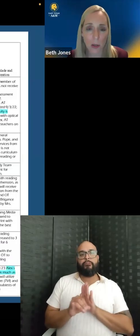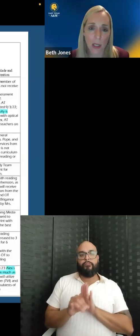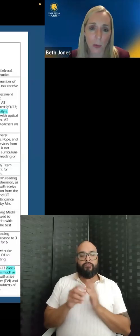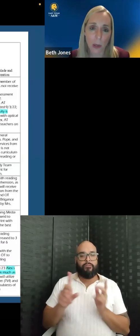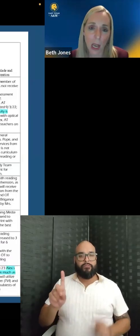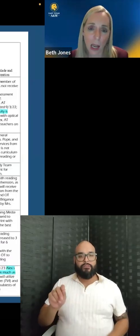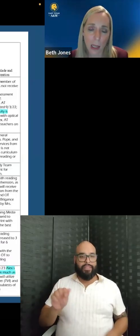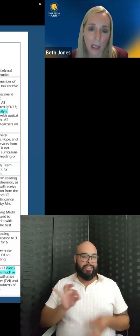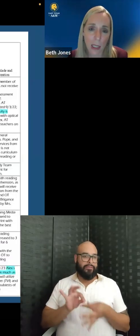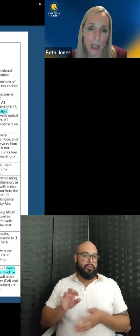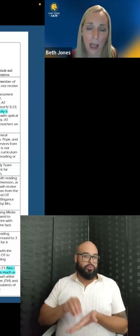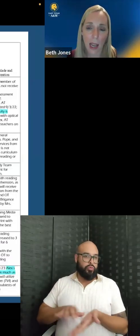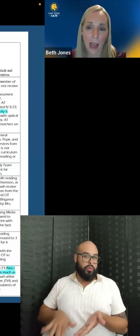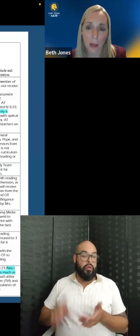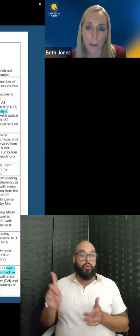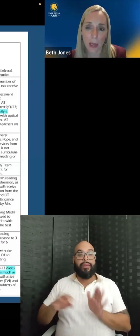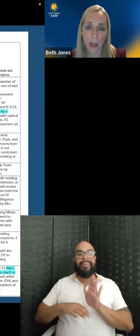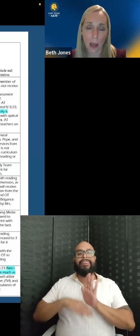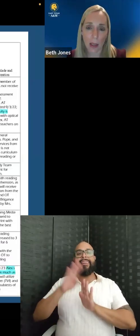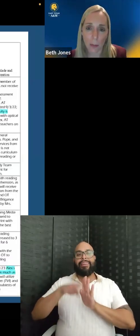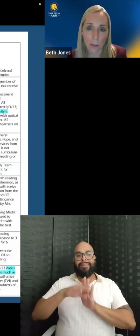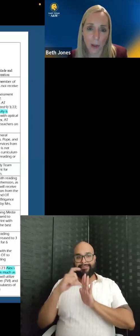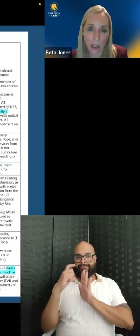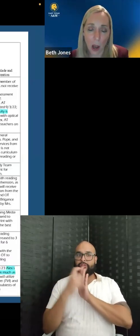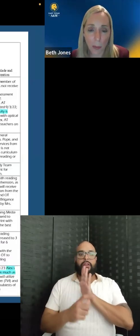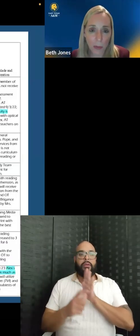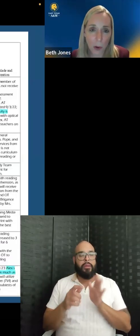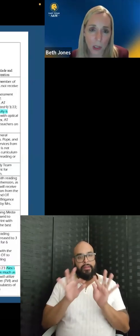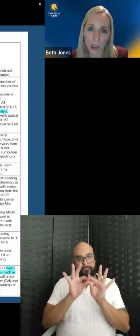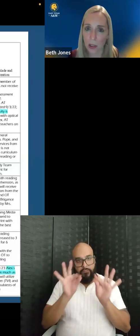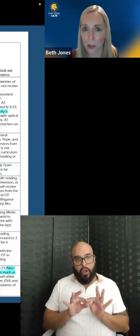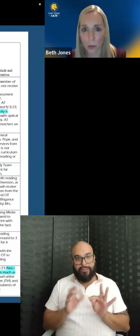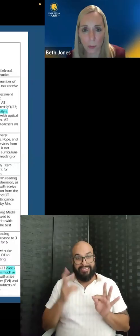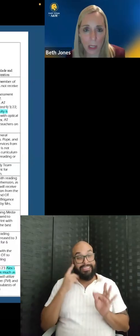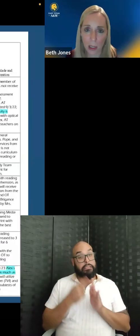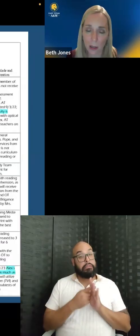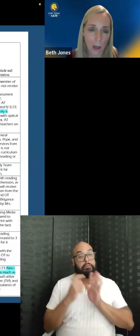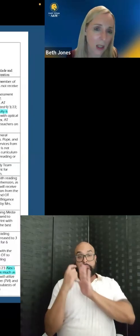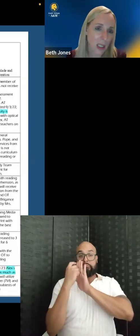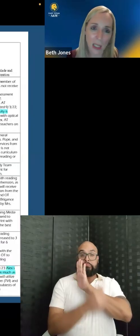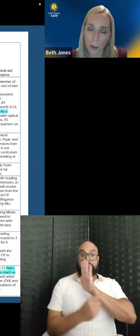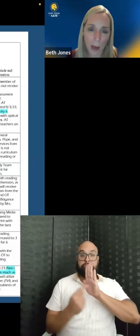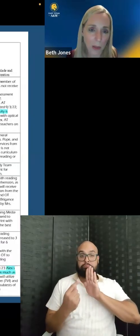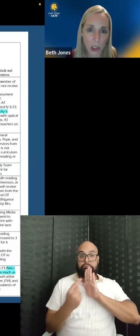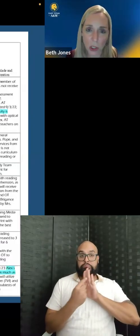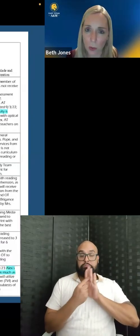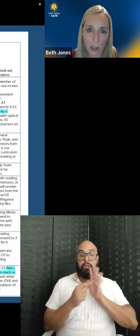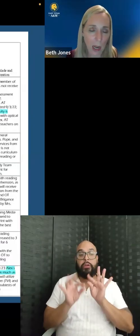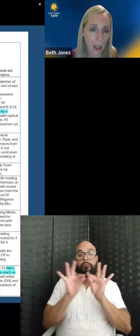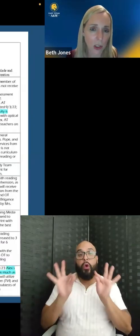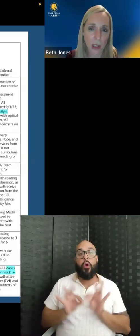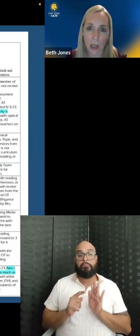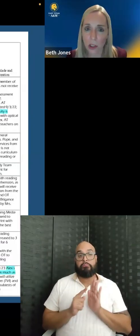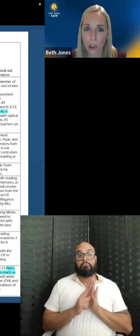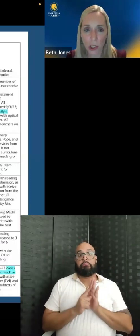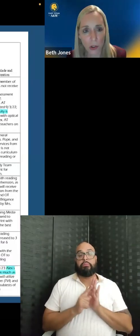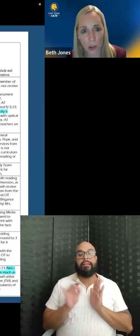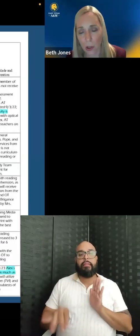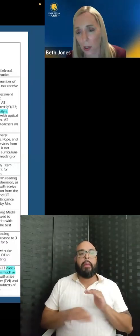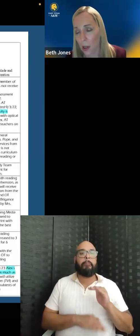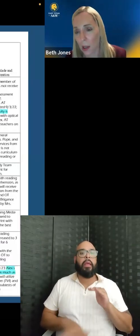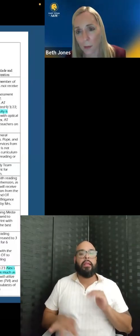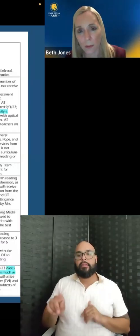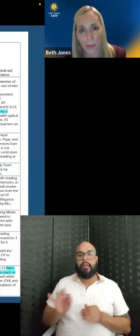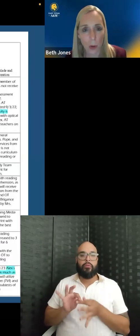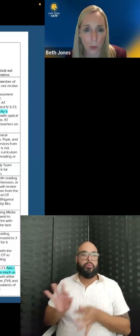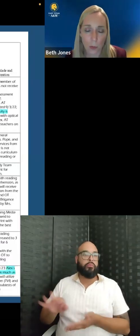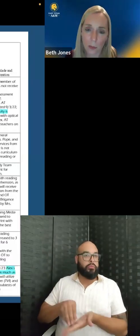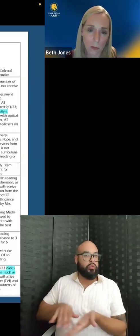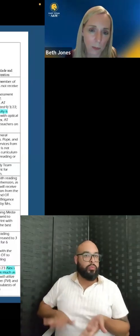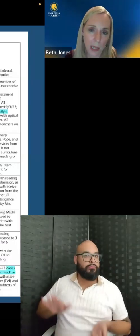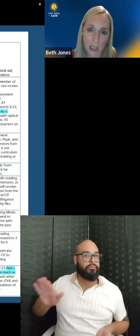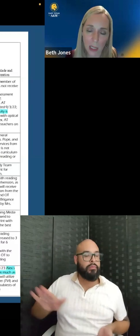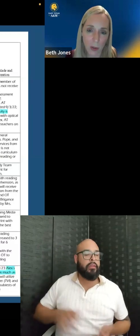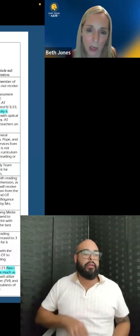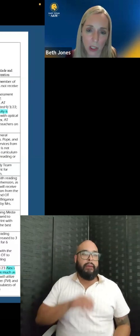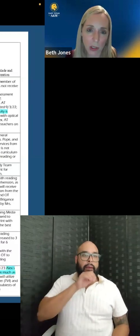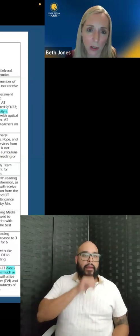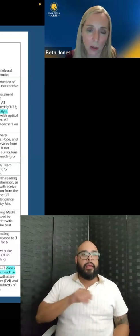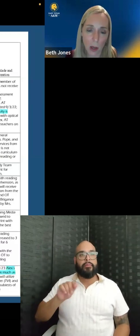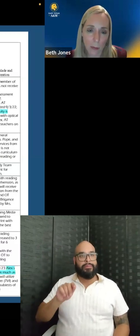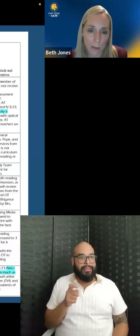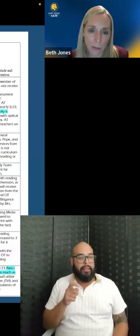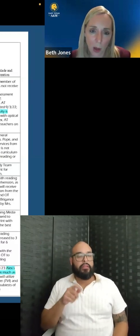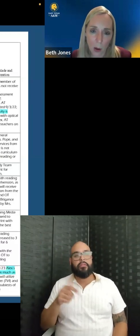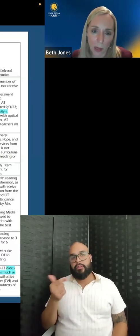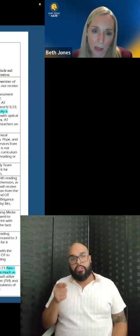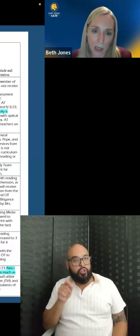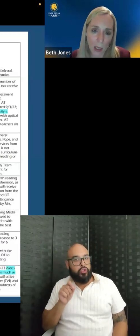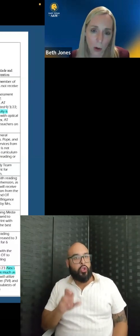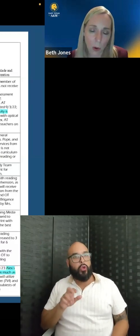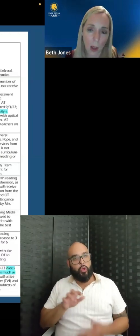And so that's what's highlighted at the very top of the form is just, you know, basic data about the student, age, sex, gender, you know, basic information about that kiddo.